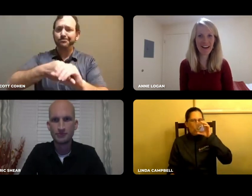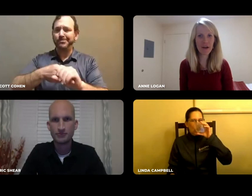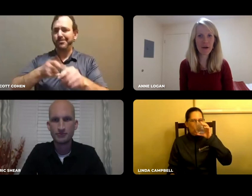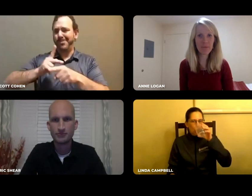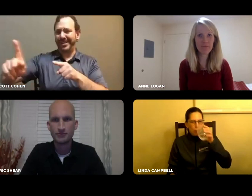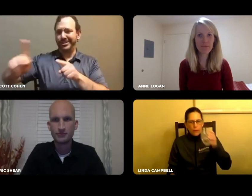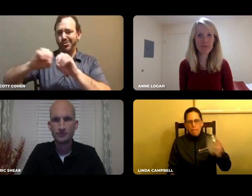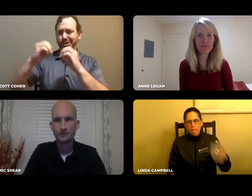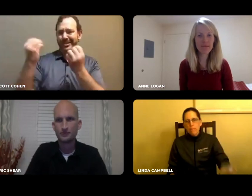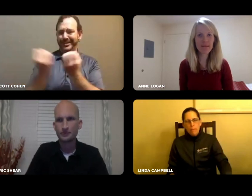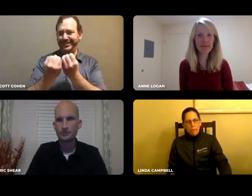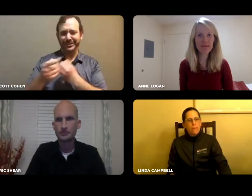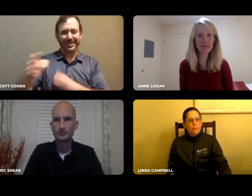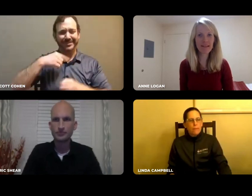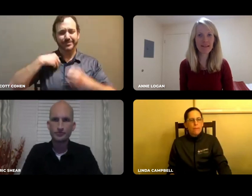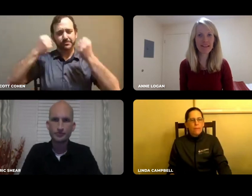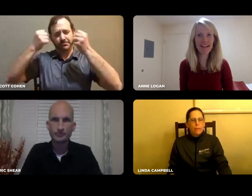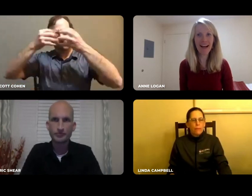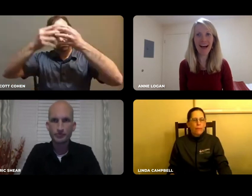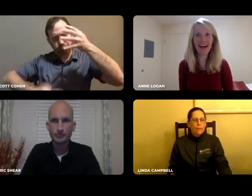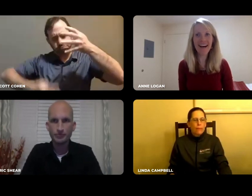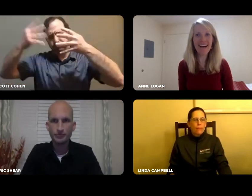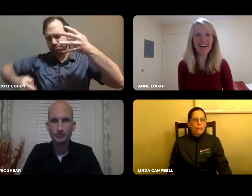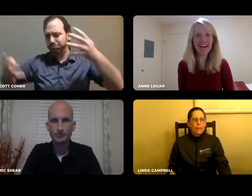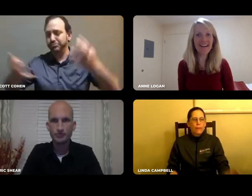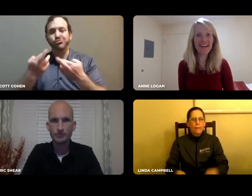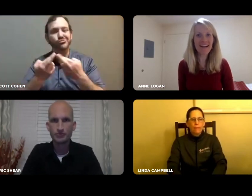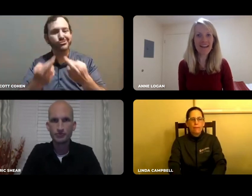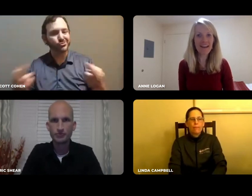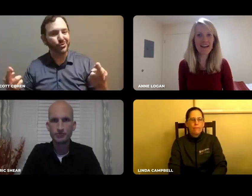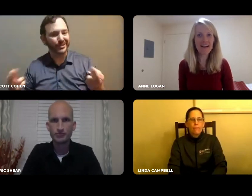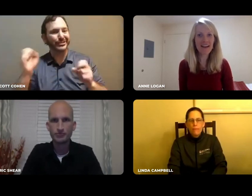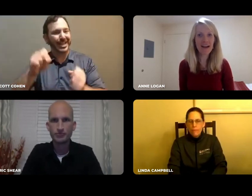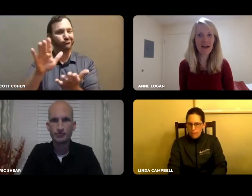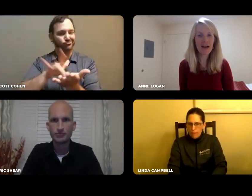I strongly encourage folks to join professional organizations.